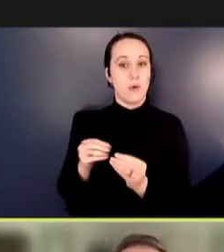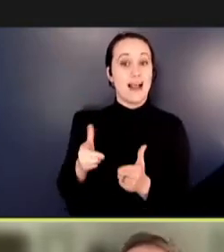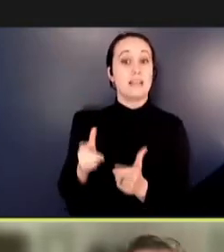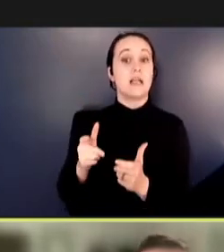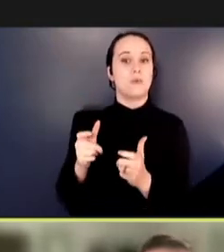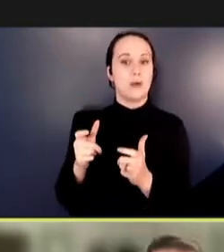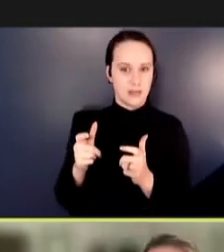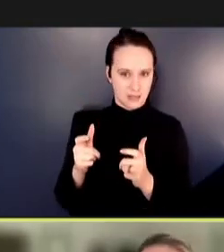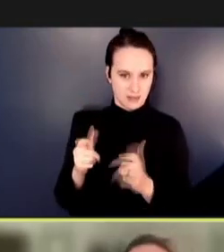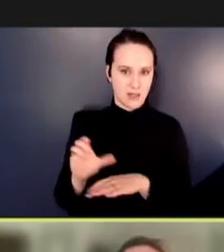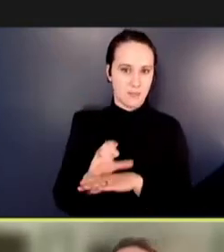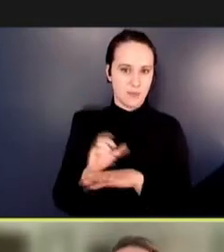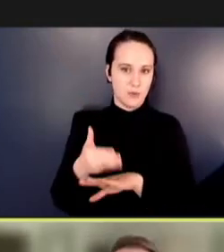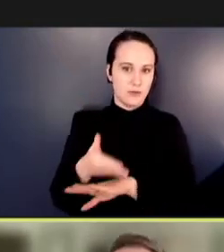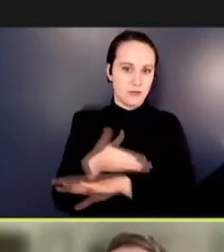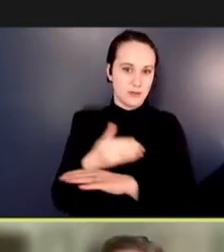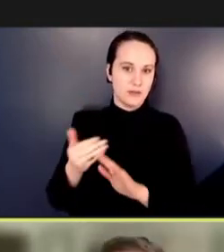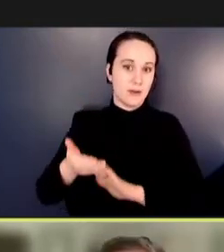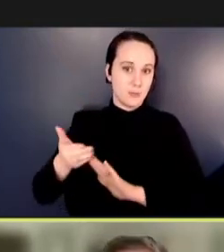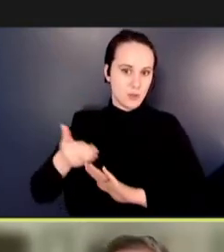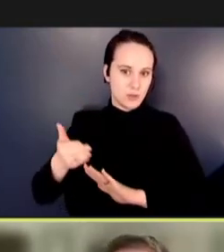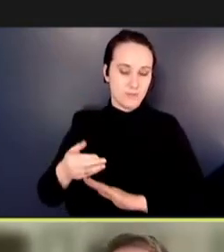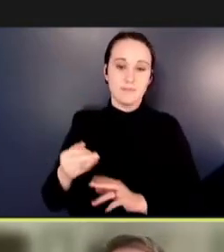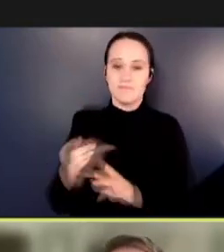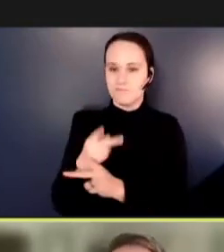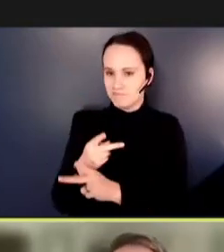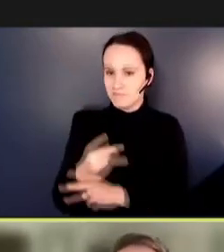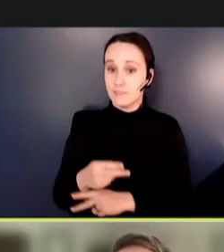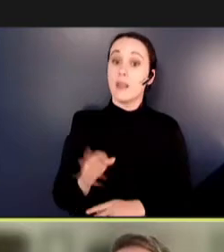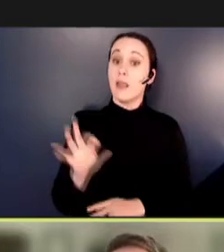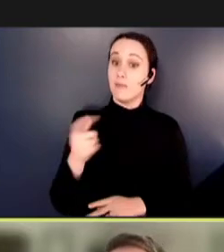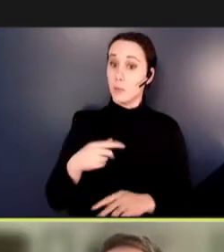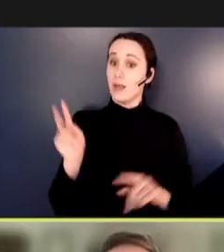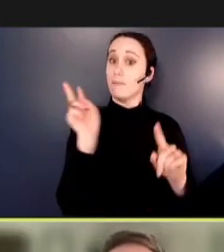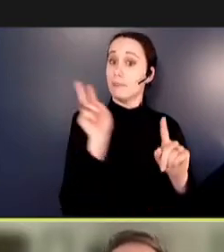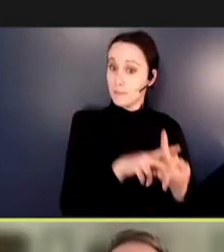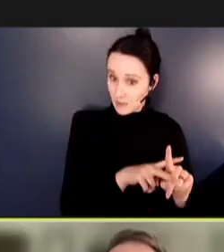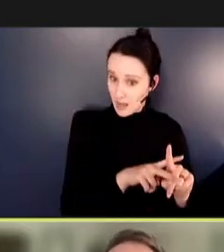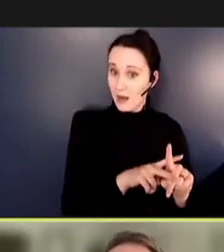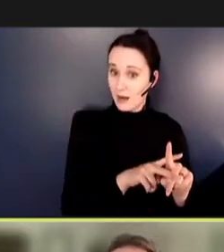If we combine that within population or clinical studies, longitudinal studies,